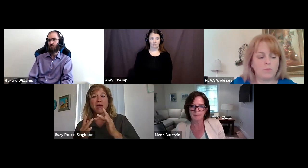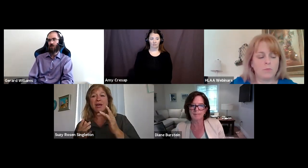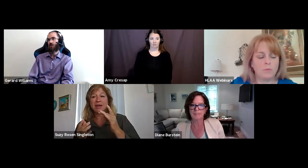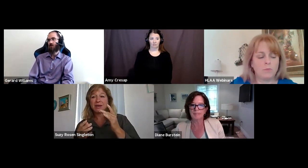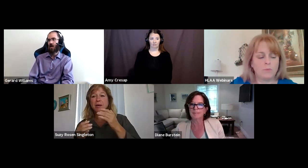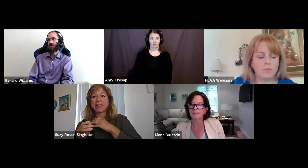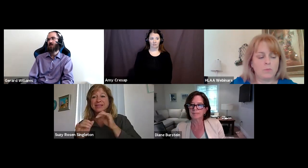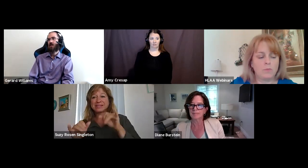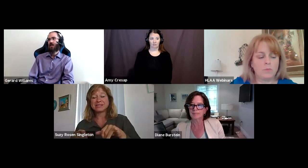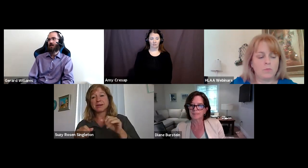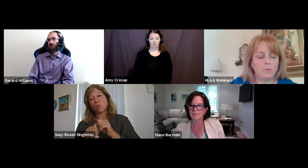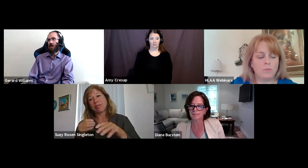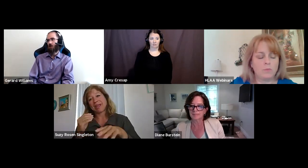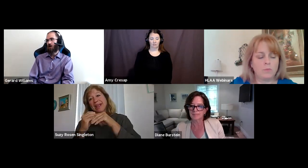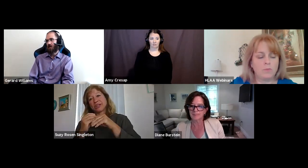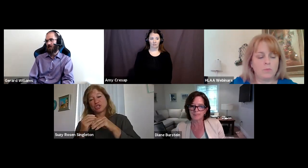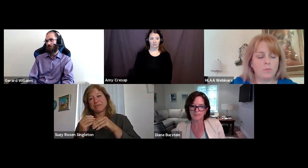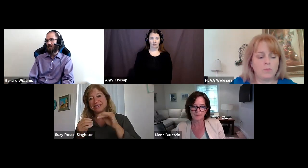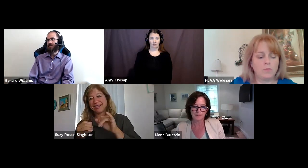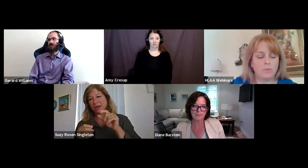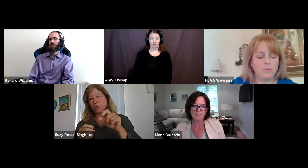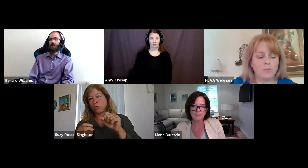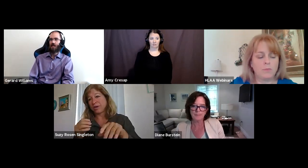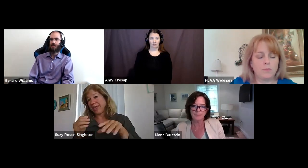and reach out to us. We have an online complaint system that allows